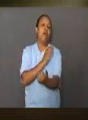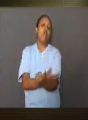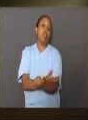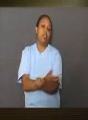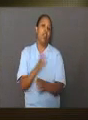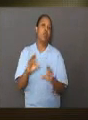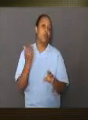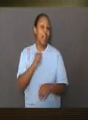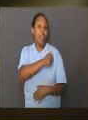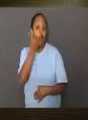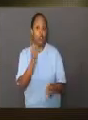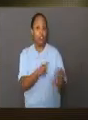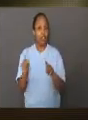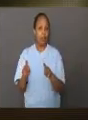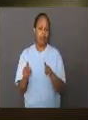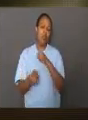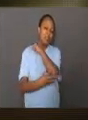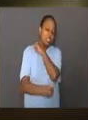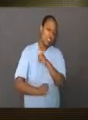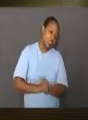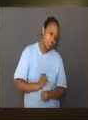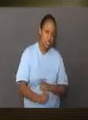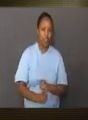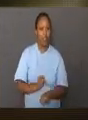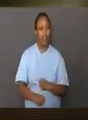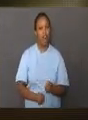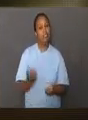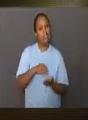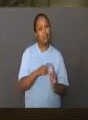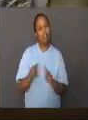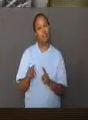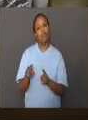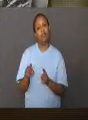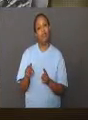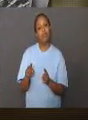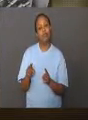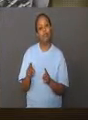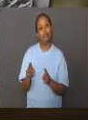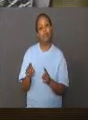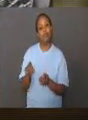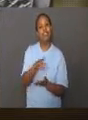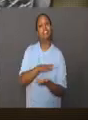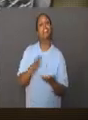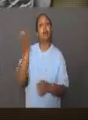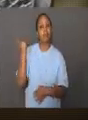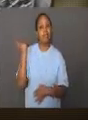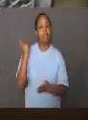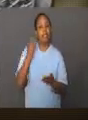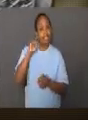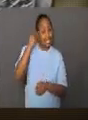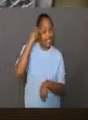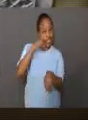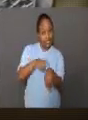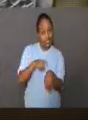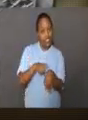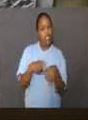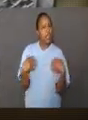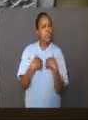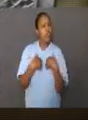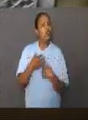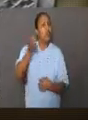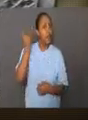while others suffered poverty and exploitation the derg was also afraid for its survival